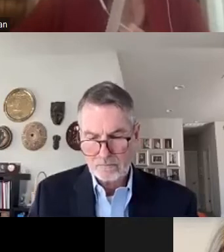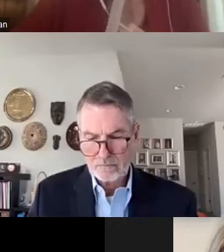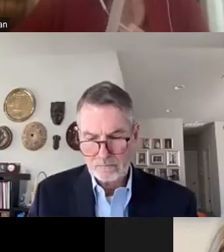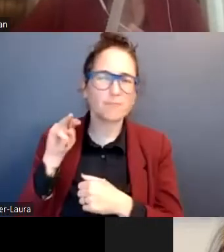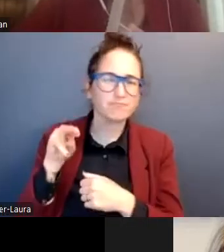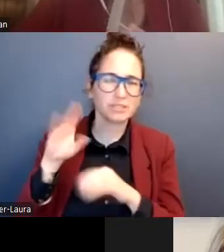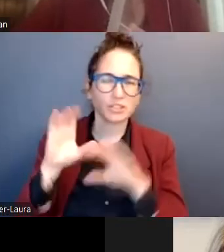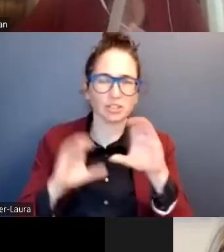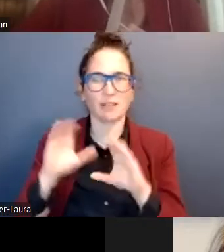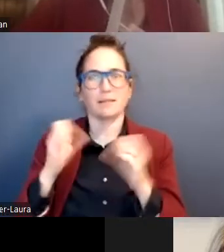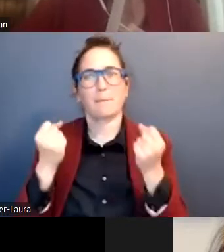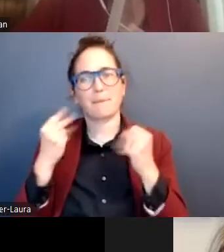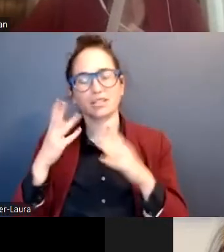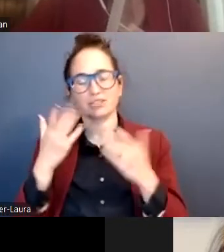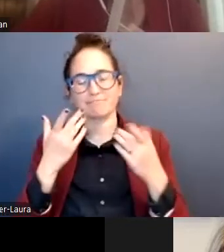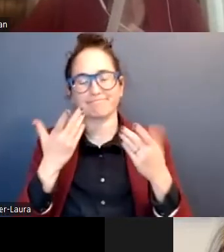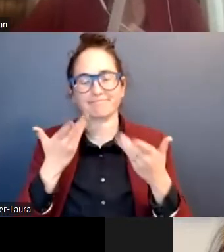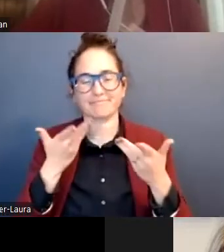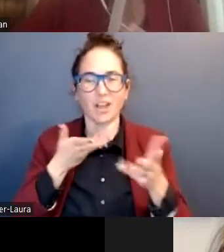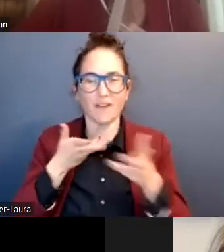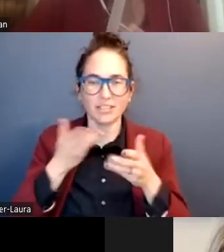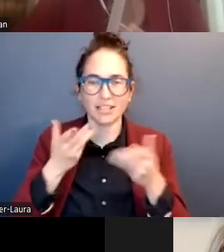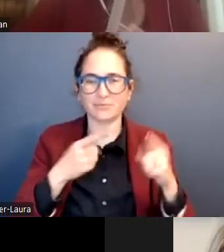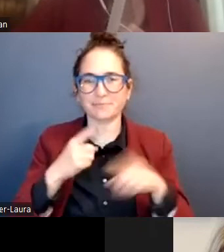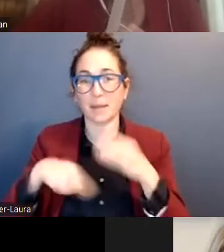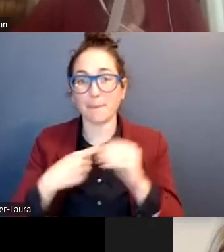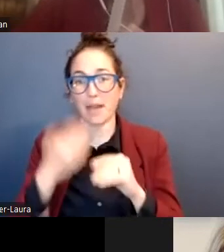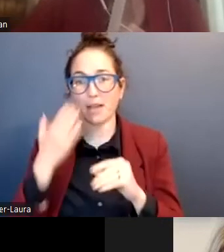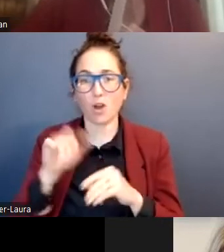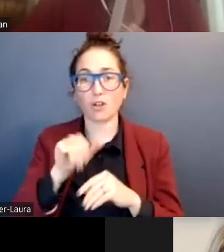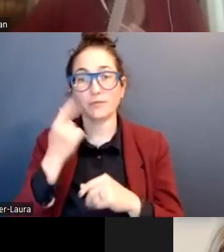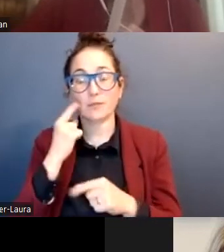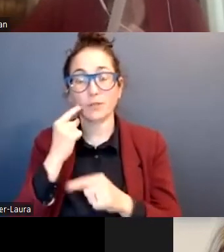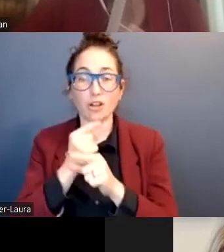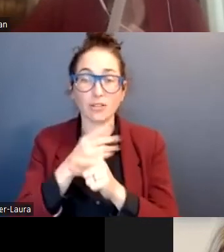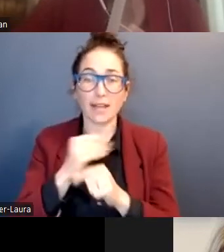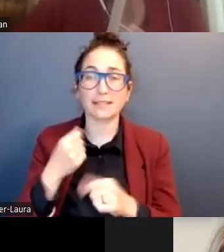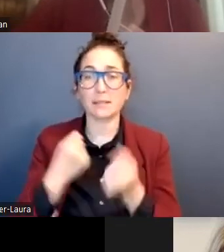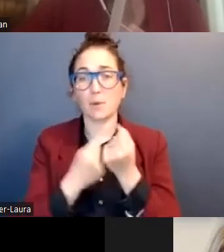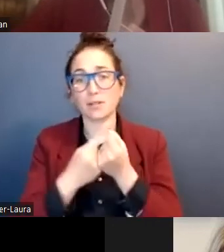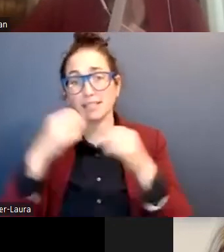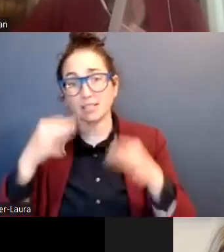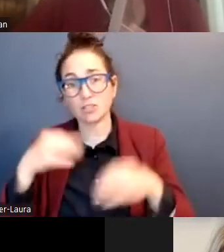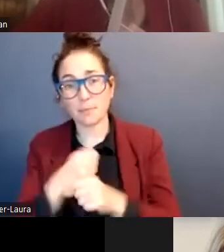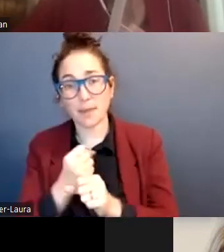so much great conversation going on around alternatives to guardianship and supported decision making. The role of